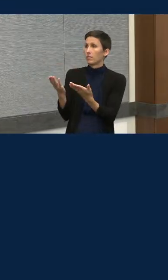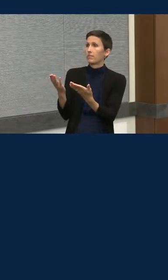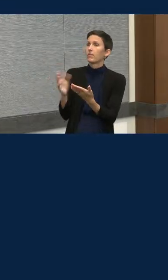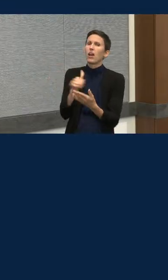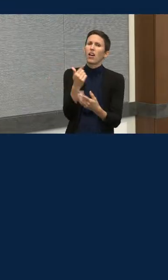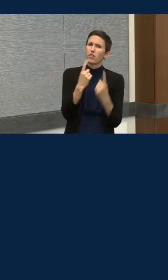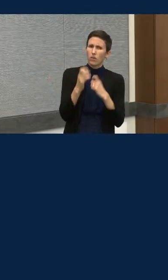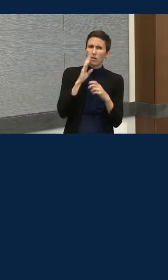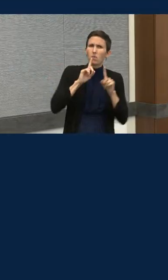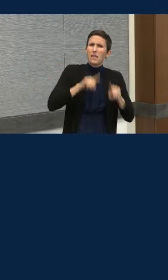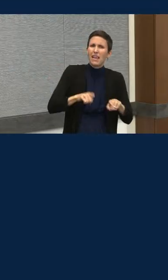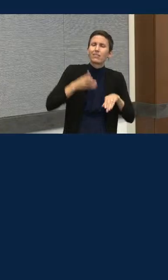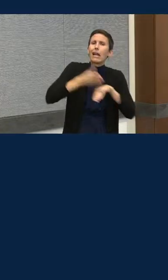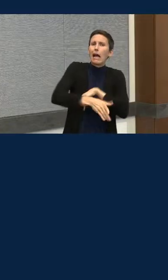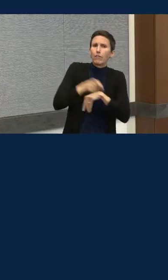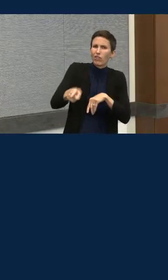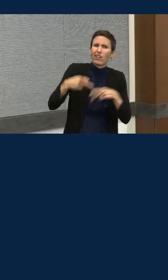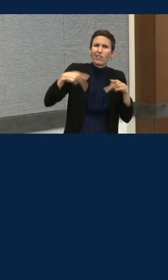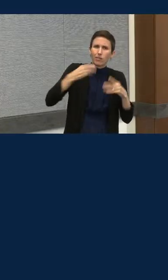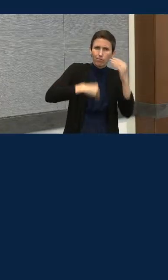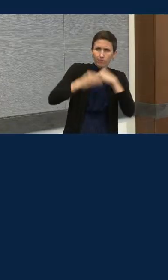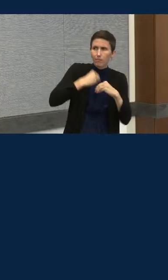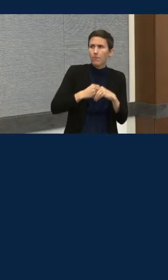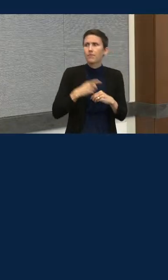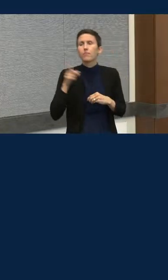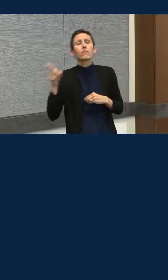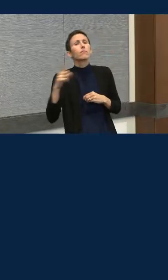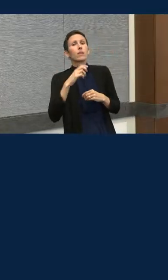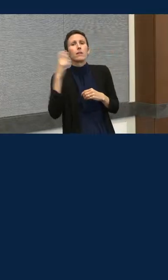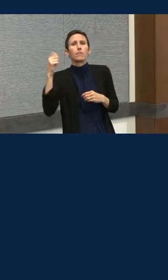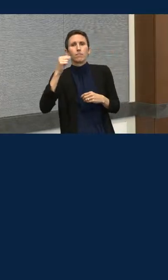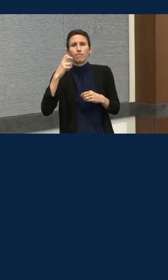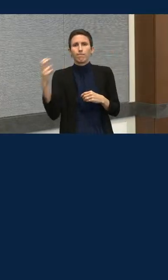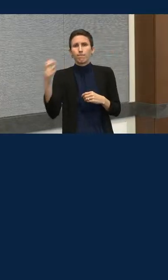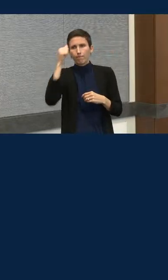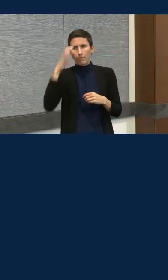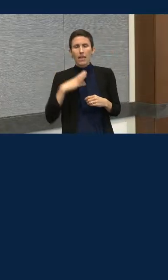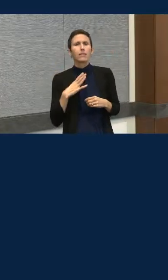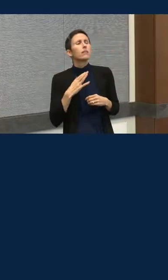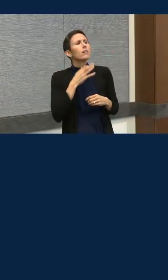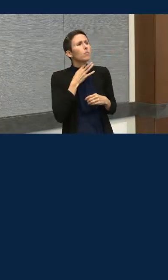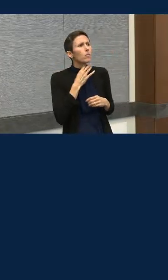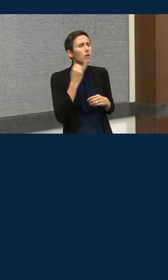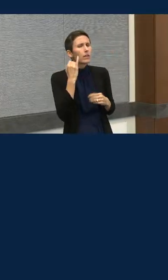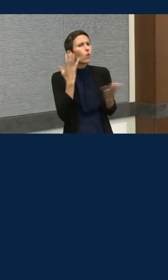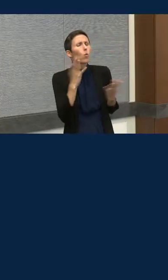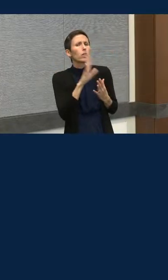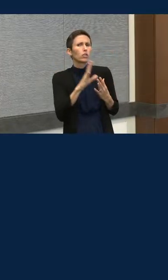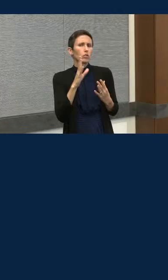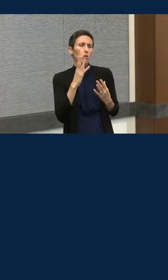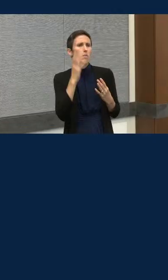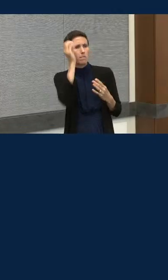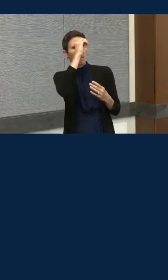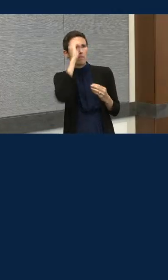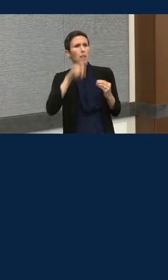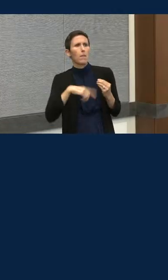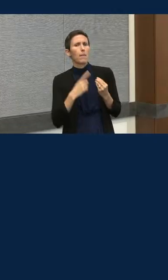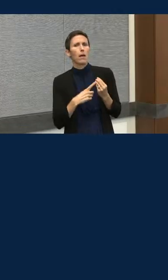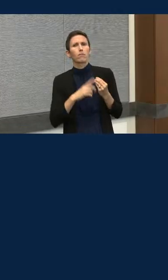Thank you Dr. Cone for the presentation and research. What